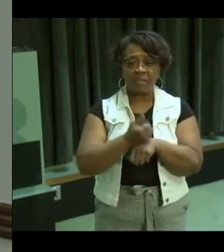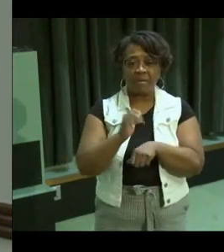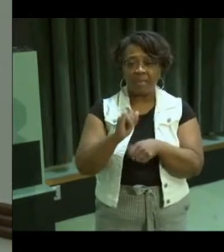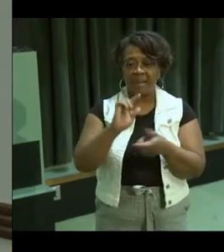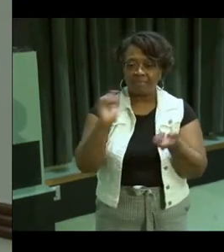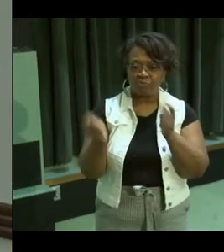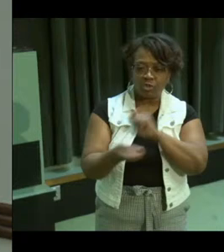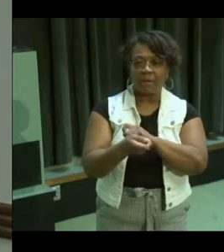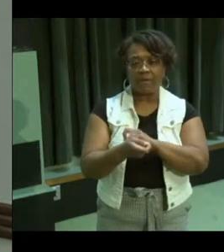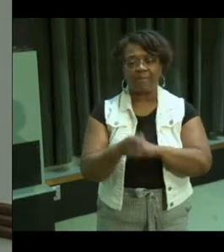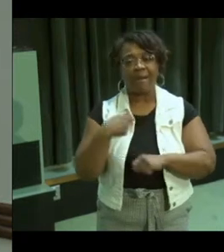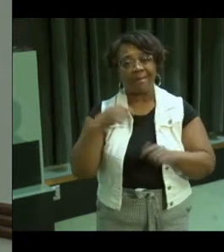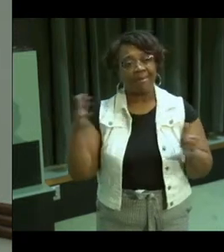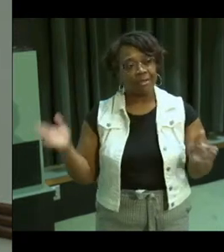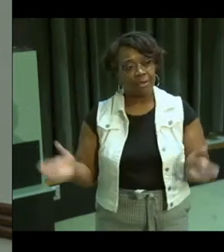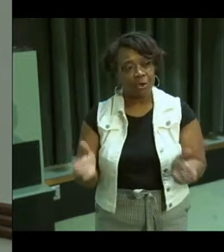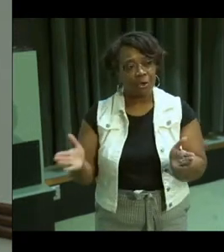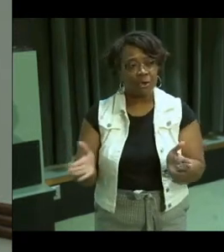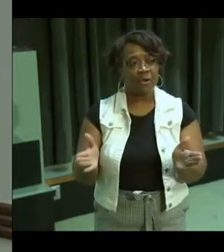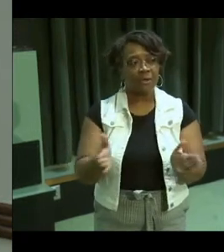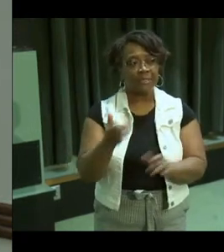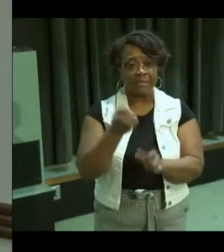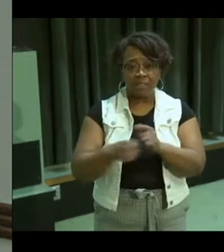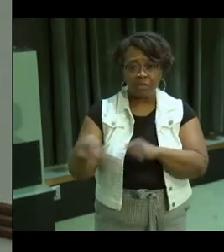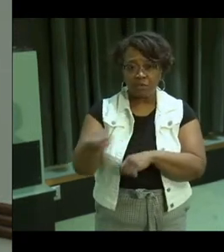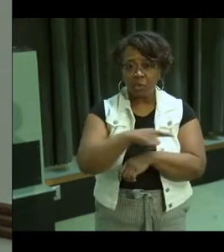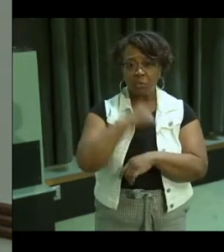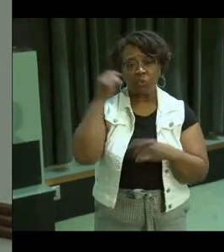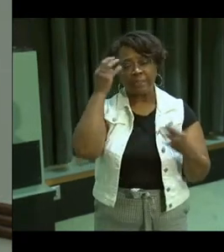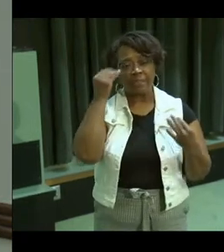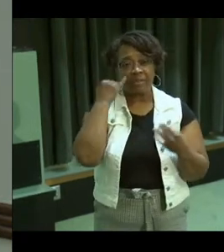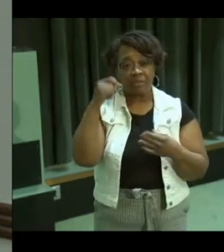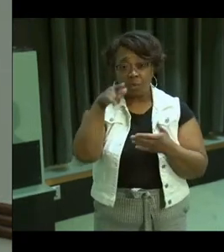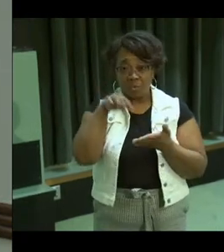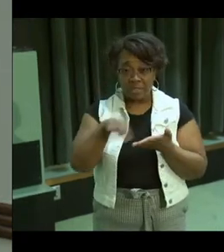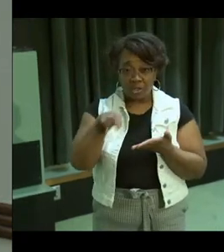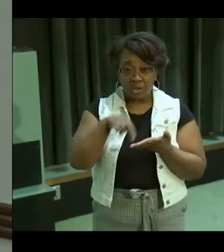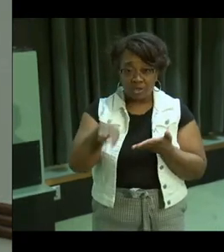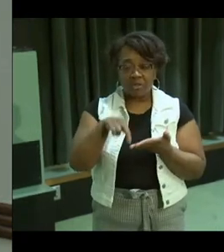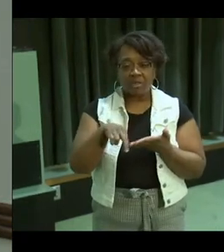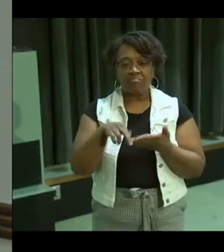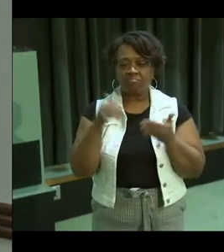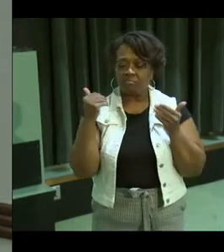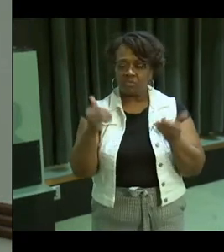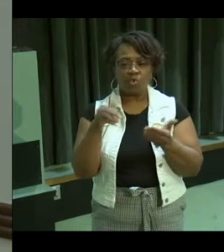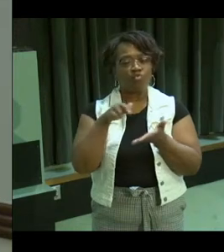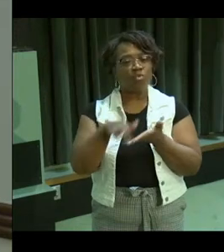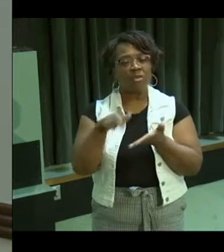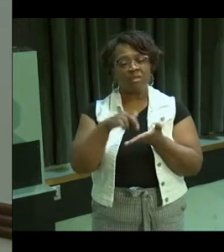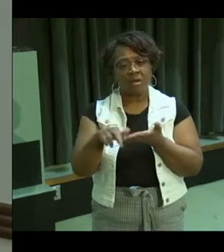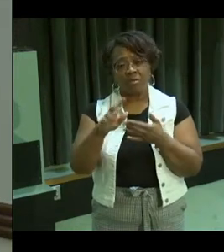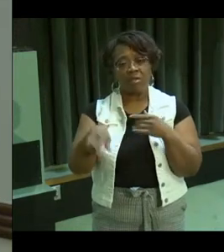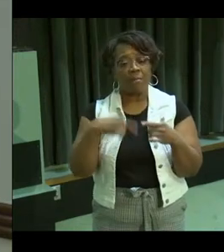that kind of change. So I encourage you to consider that.